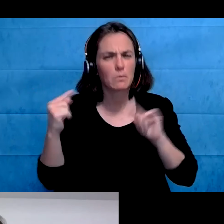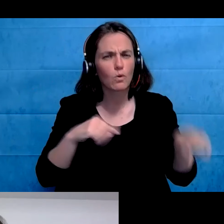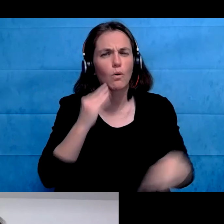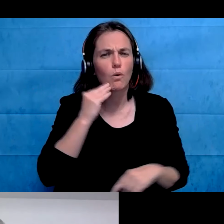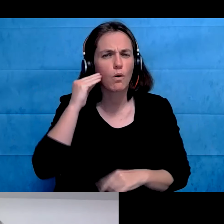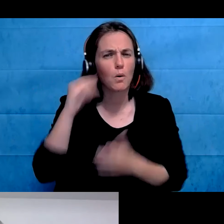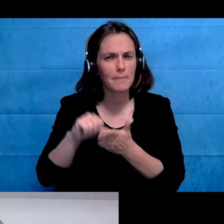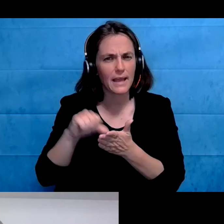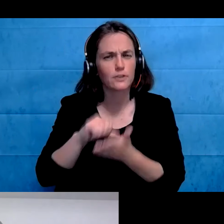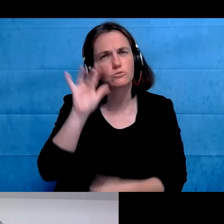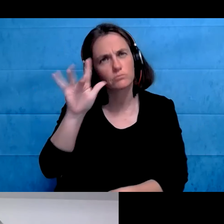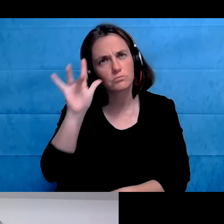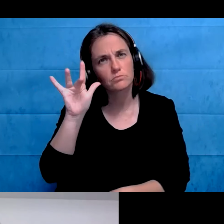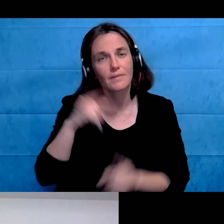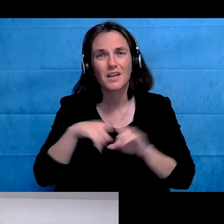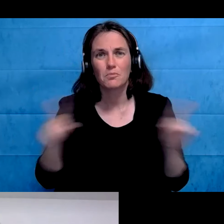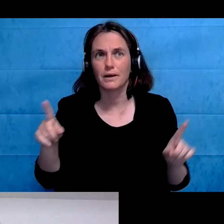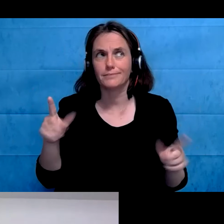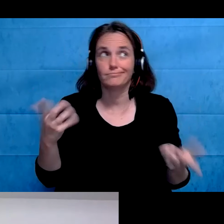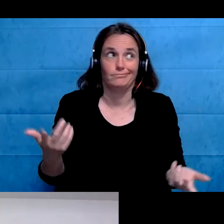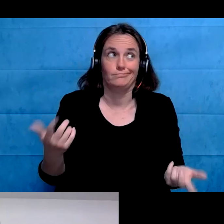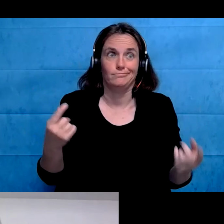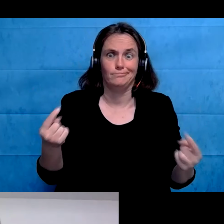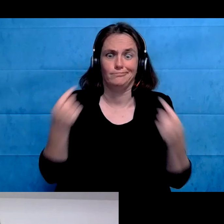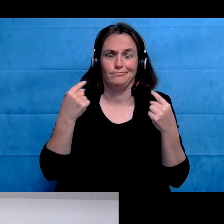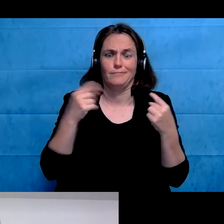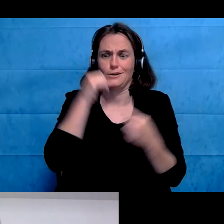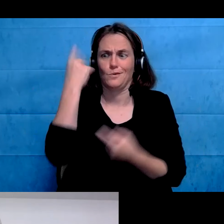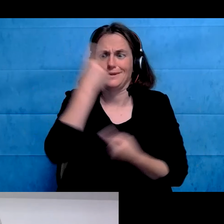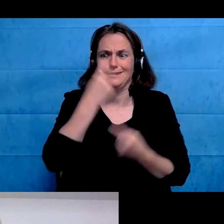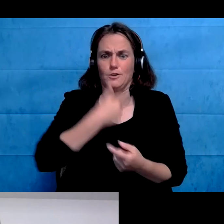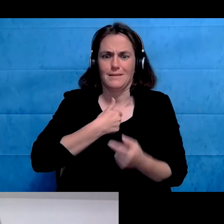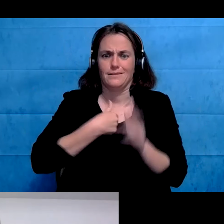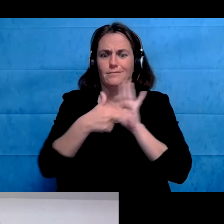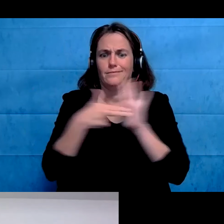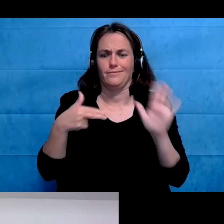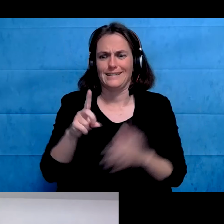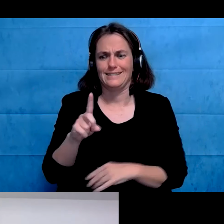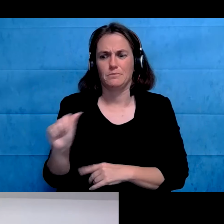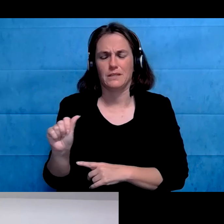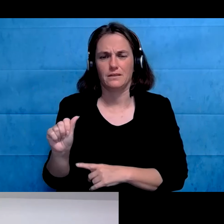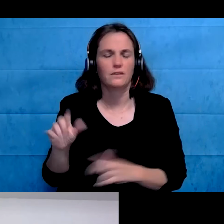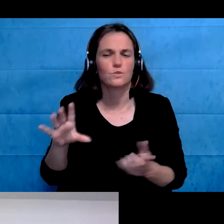but if they don't consider themselves to have a disability or realize that they have a disability yet, they might not think, oh, there's probably